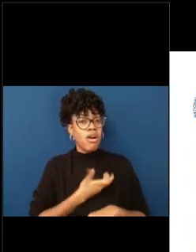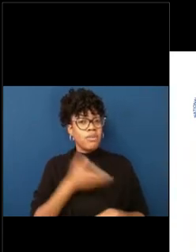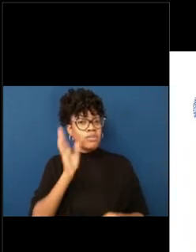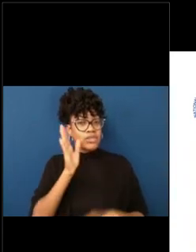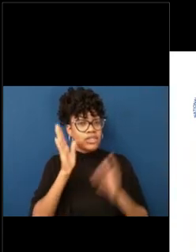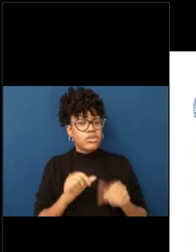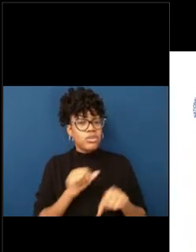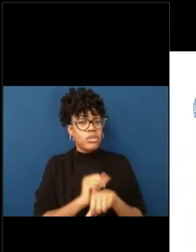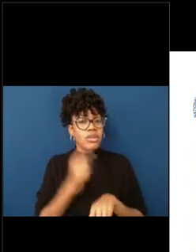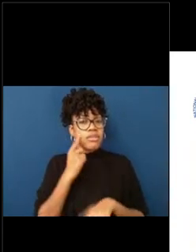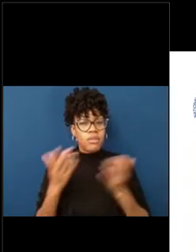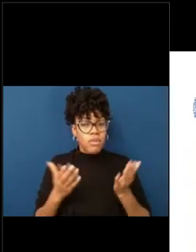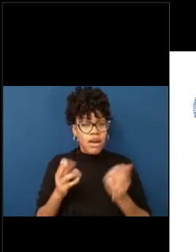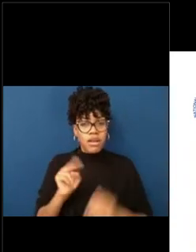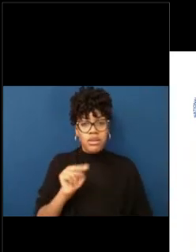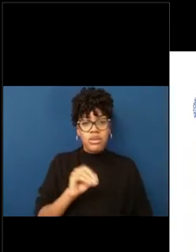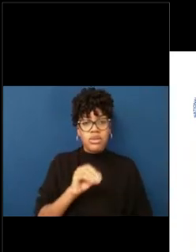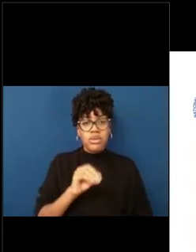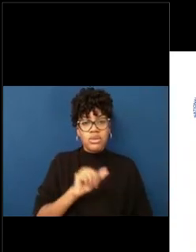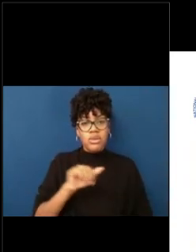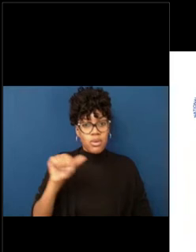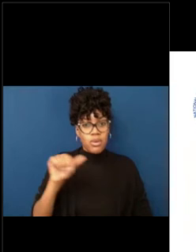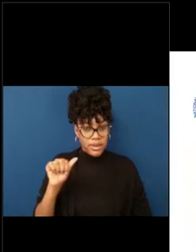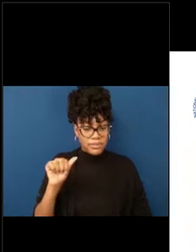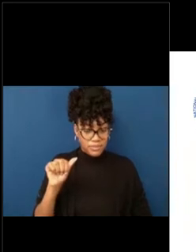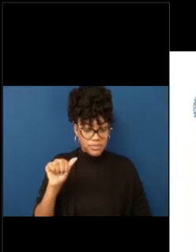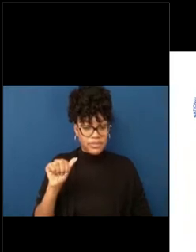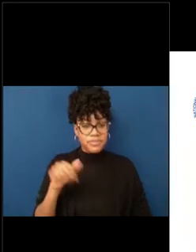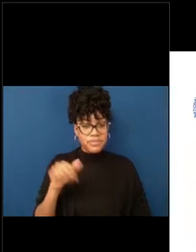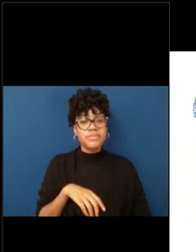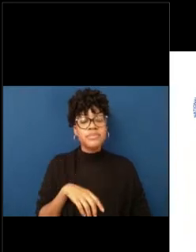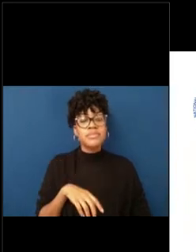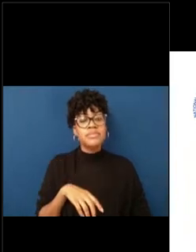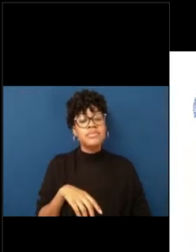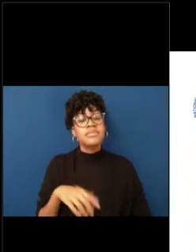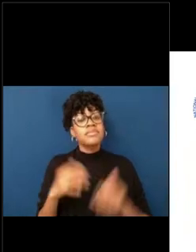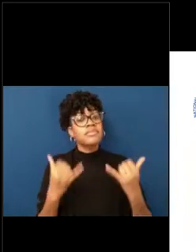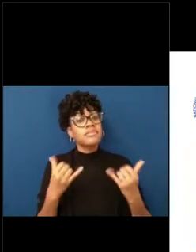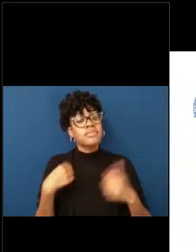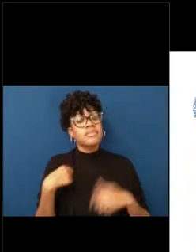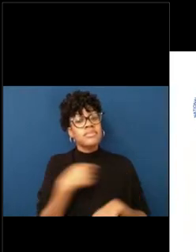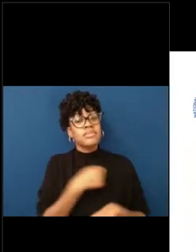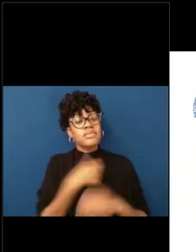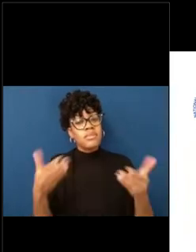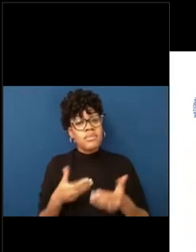or the National Oceanic and Atmospheric Administration. Today, we welcome Malia Evans